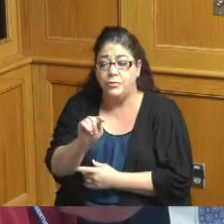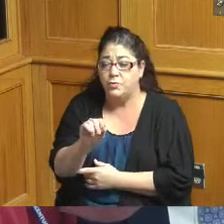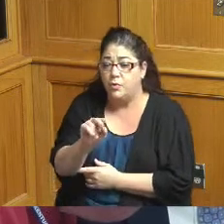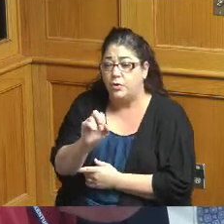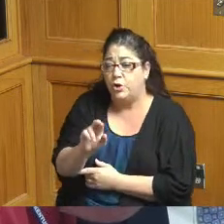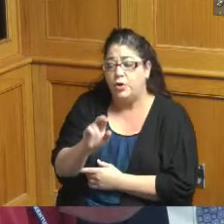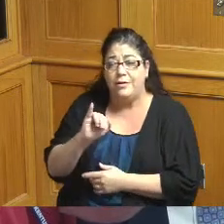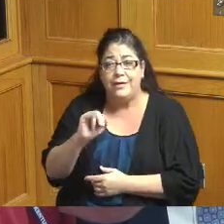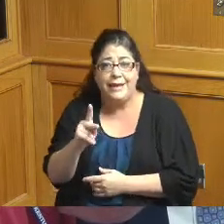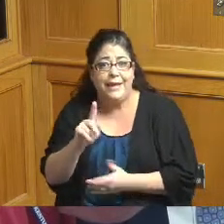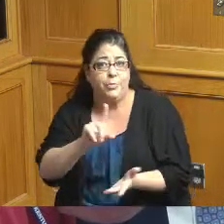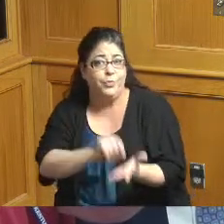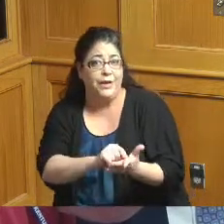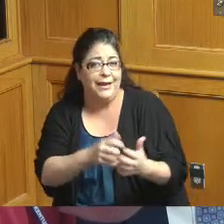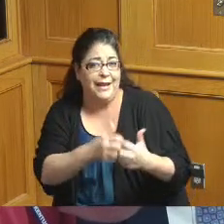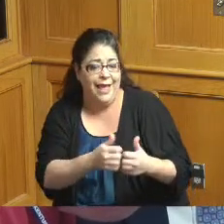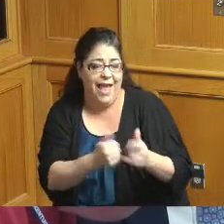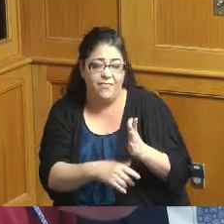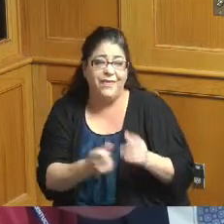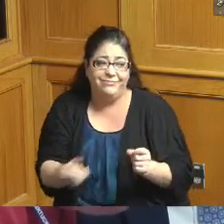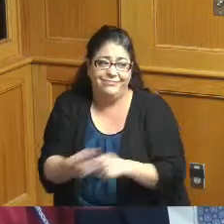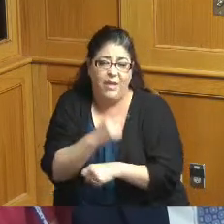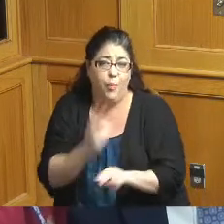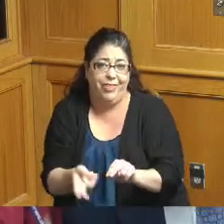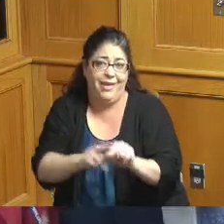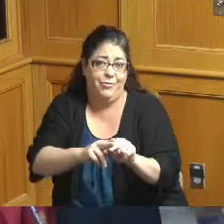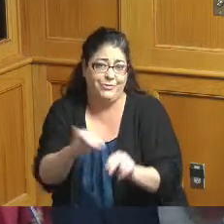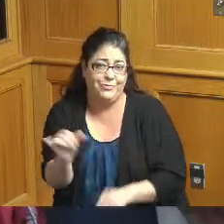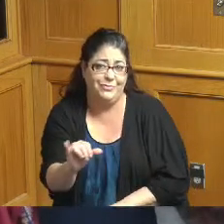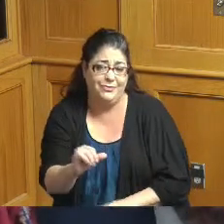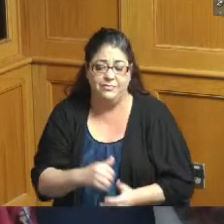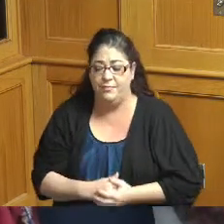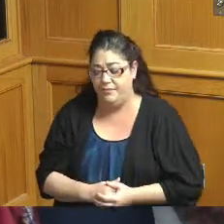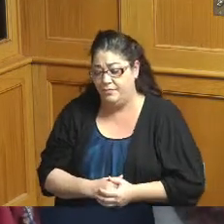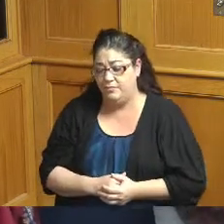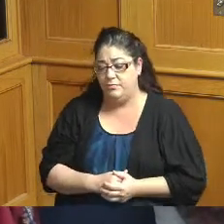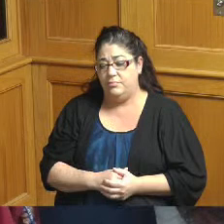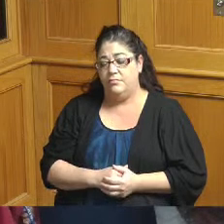things like this in our budget for next year in addition to the increased costs for the family